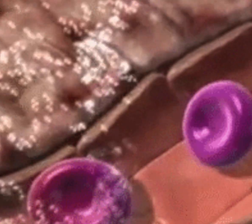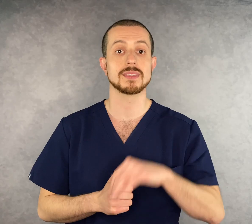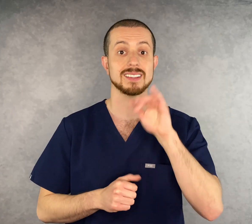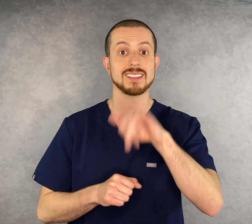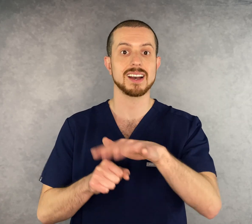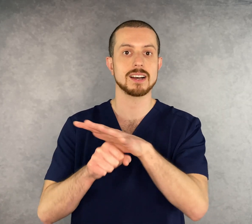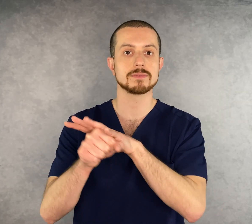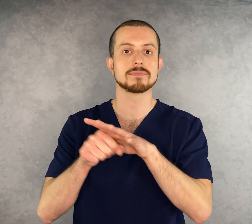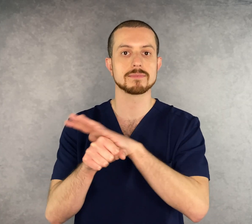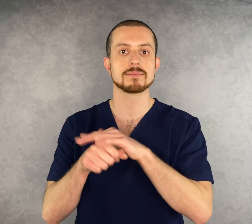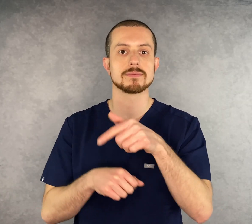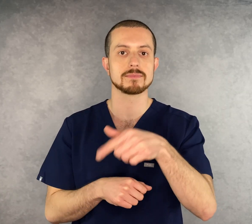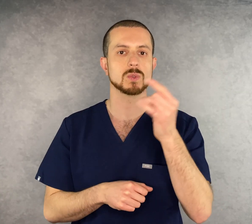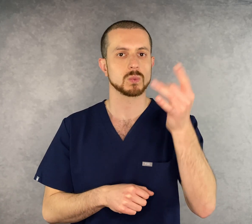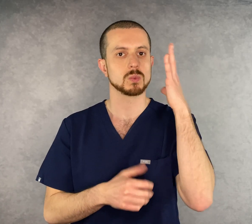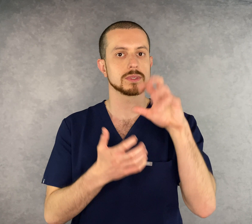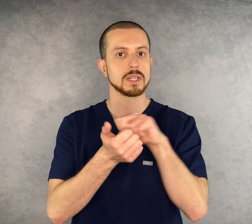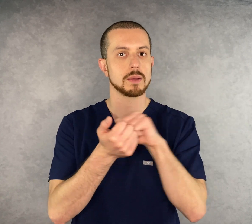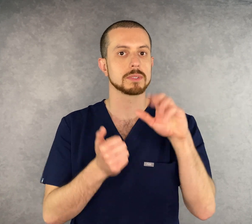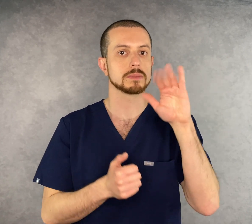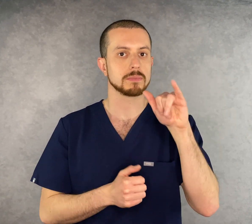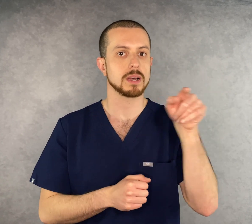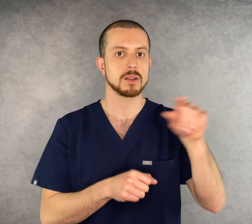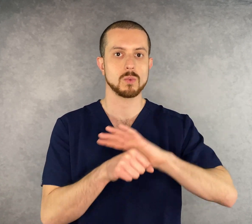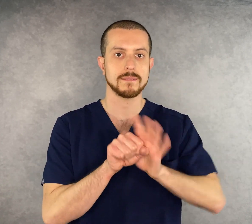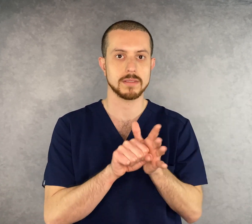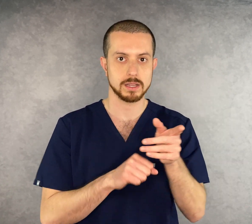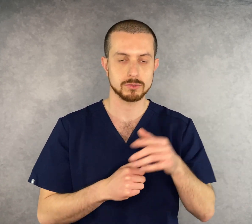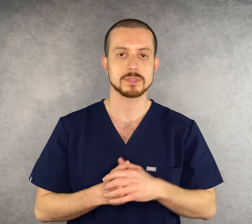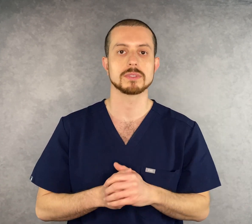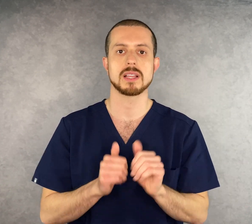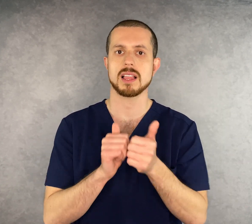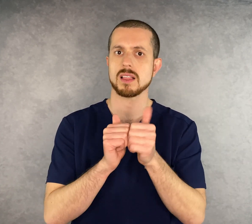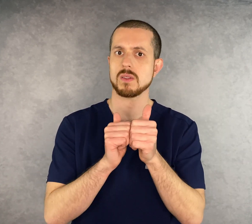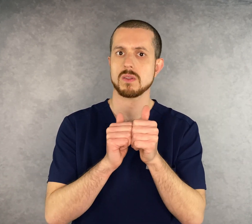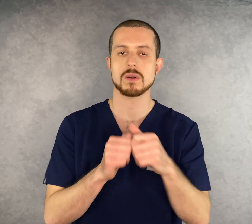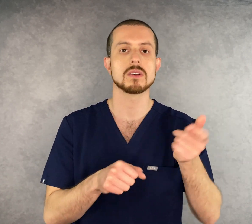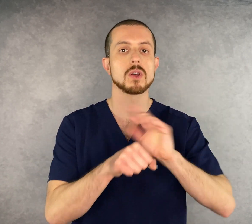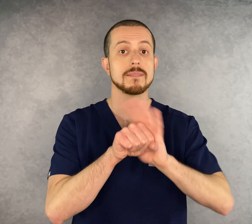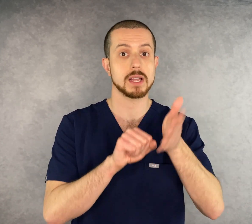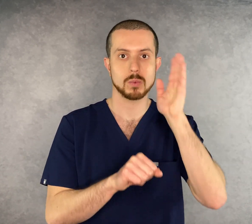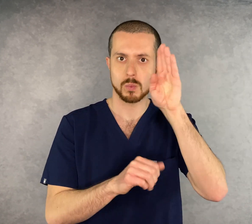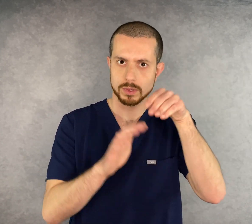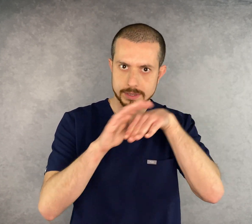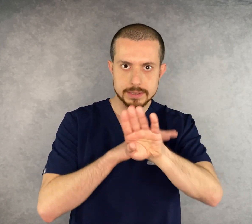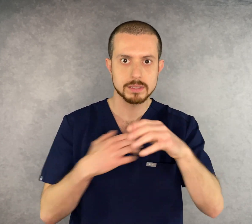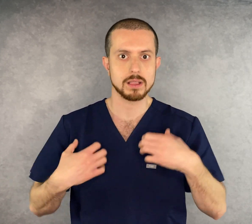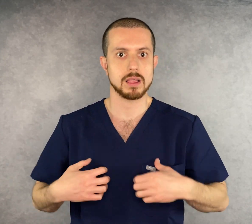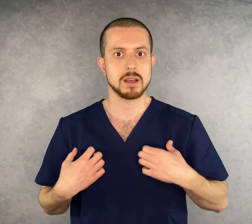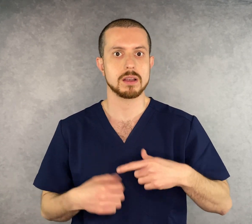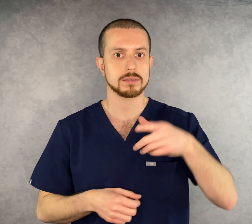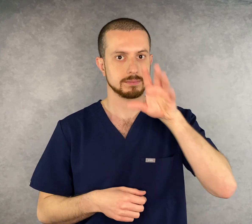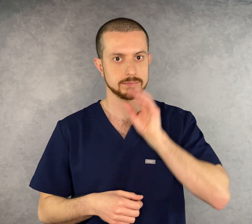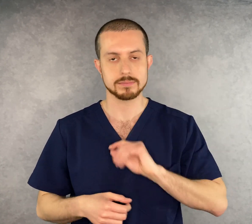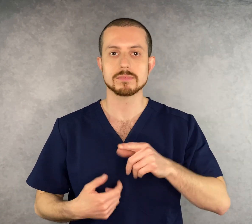This is the area that is seriously damaged by the coronavirus. How? The virus enters the lungs when you inhale it.